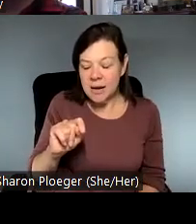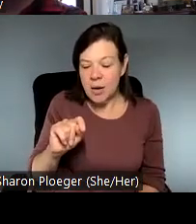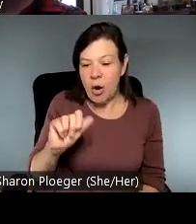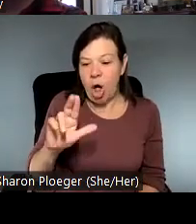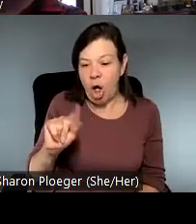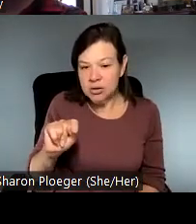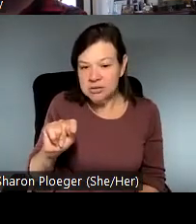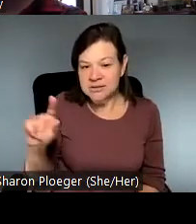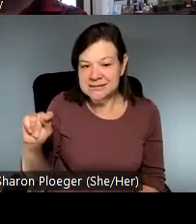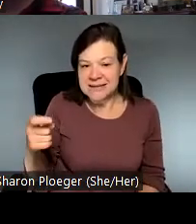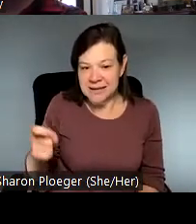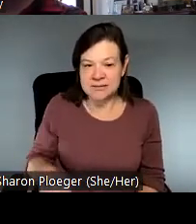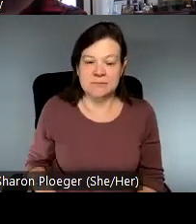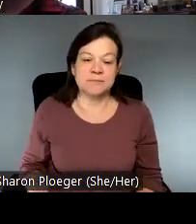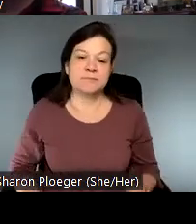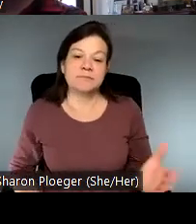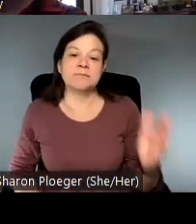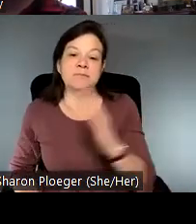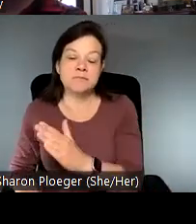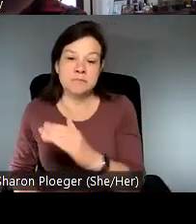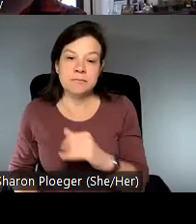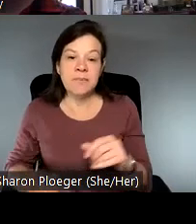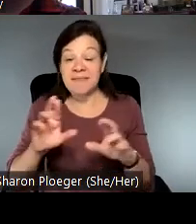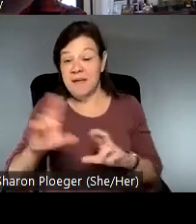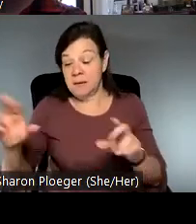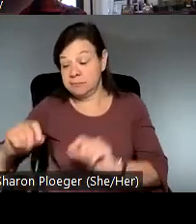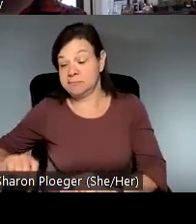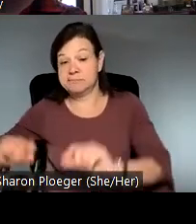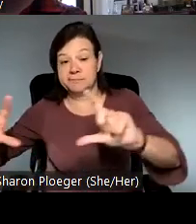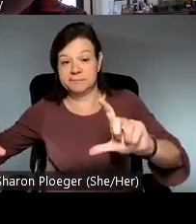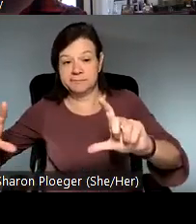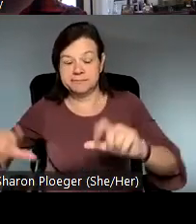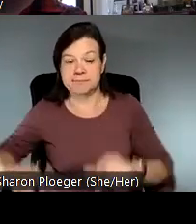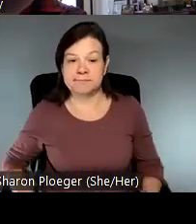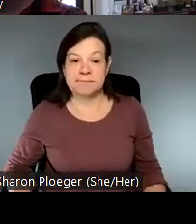If you click that, a menu on the right side pops up. Let me see if I can expand it. I'm sorry if I,